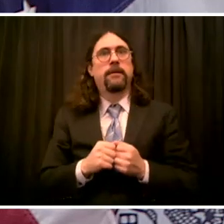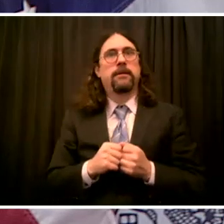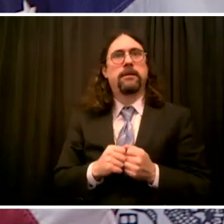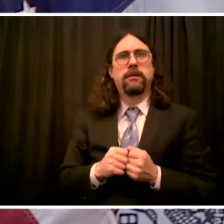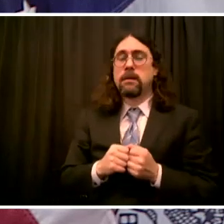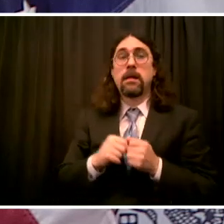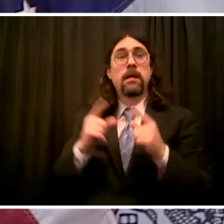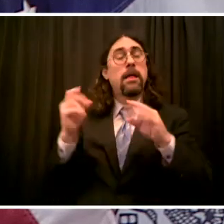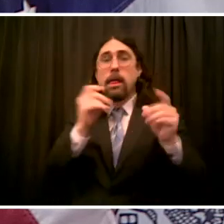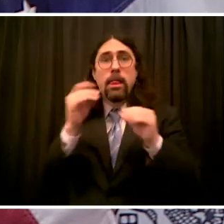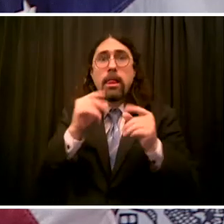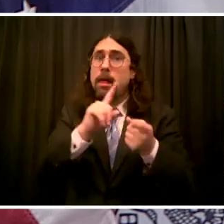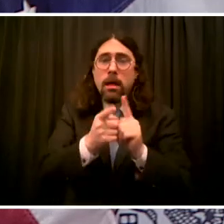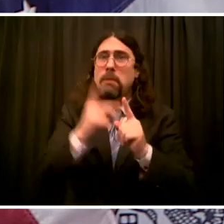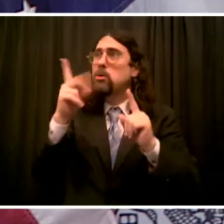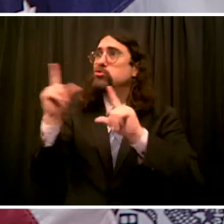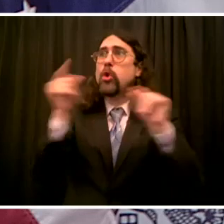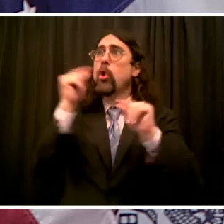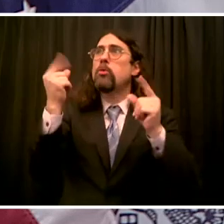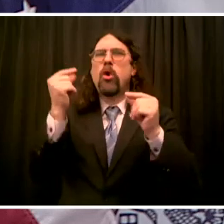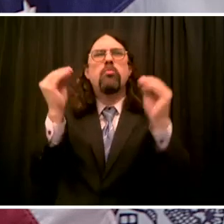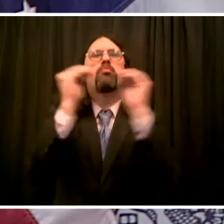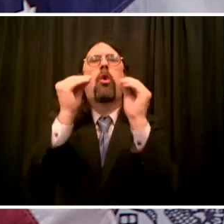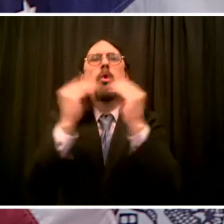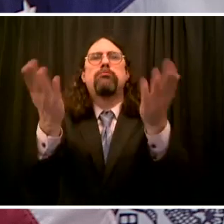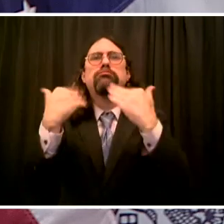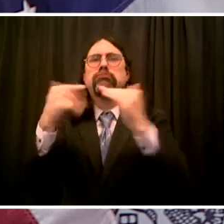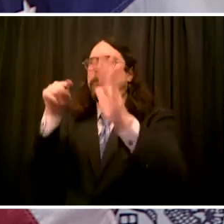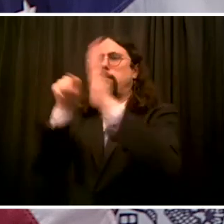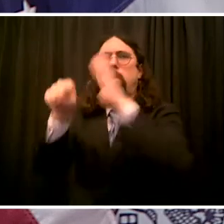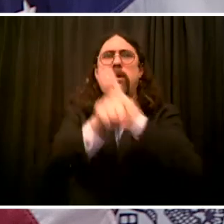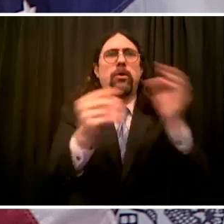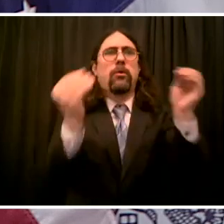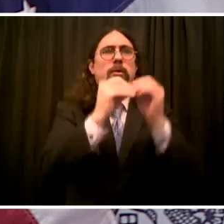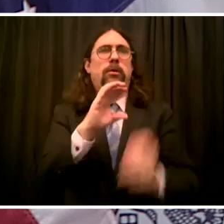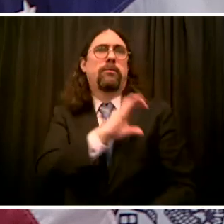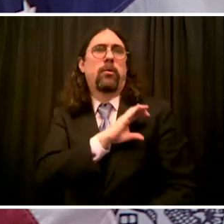AND NOW, IN THE STLA WEEK, WE HAVE HAD DEATH THREATS ON POLICE OFFICERS IN